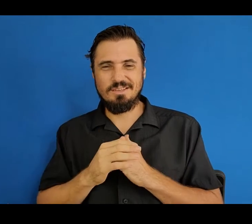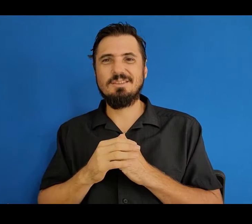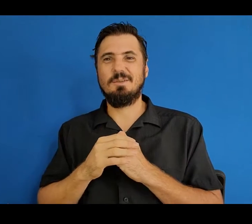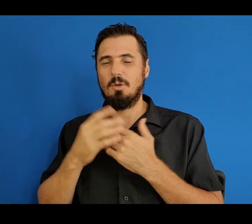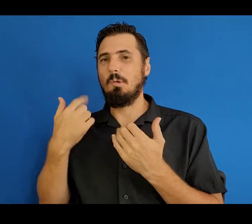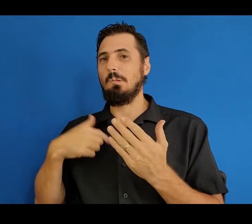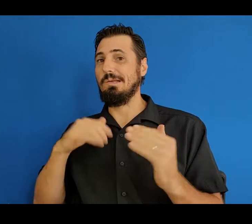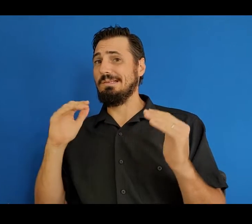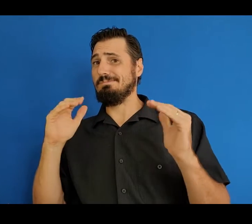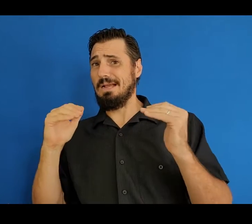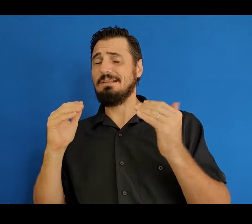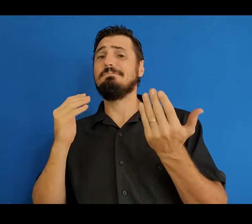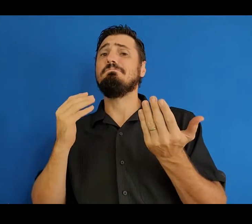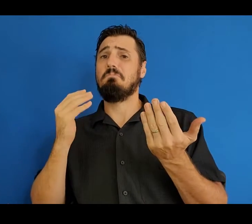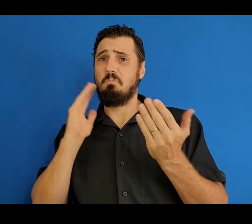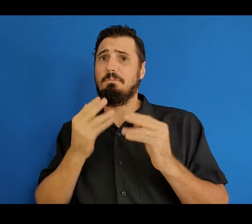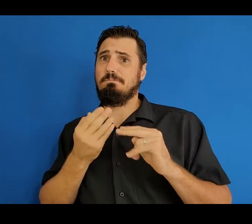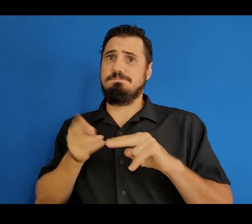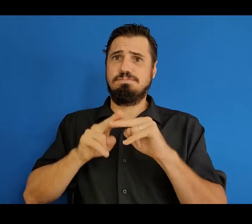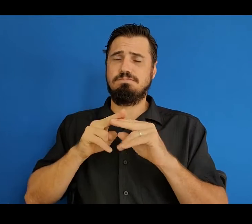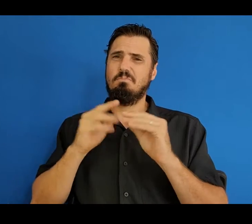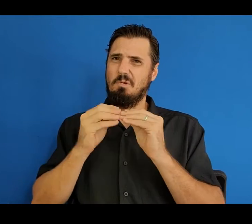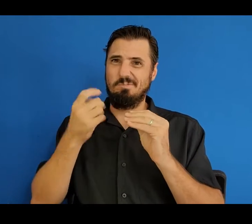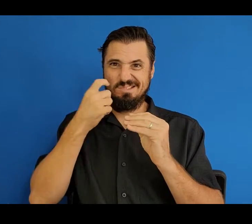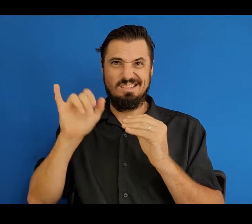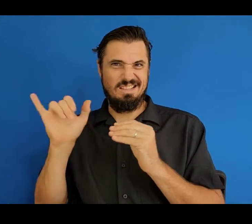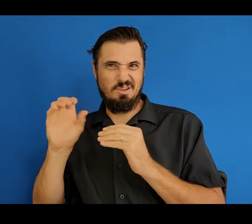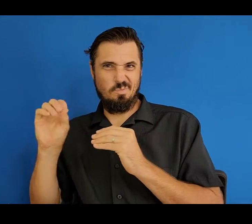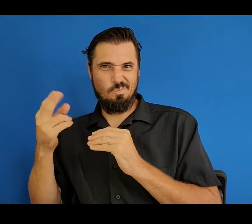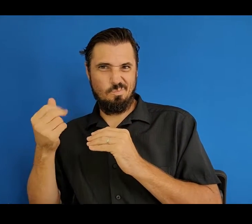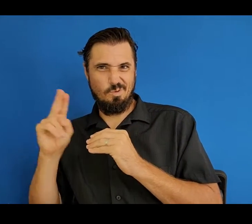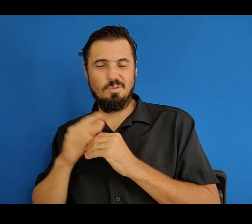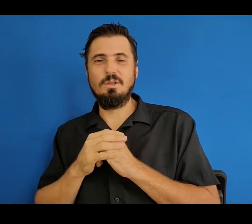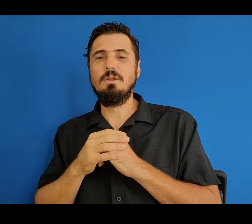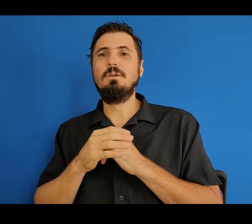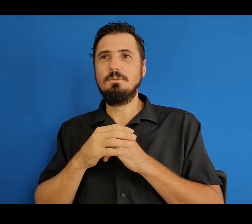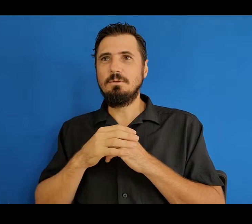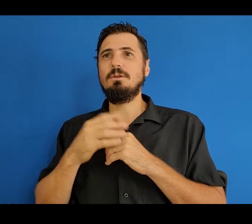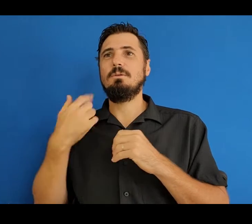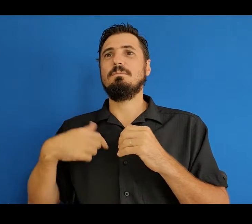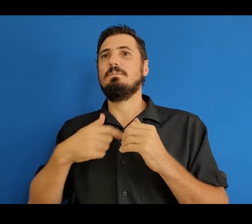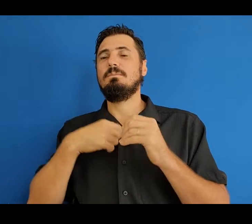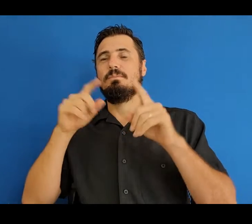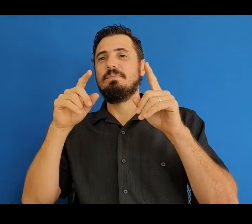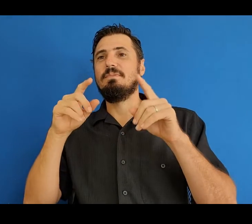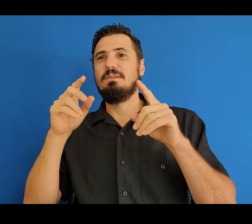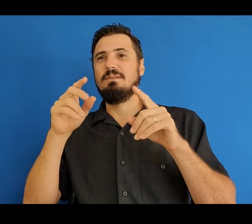Over the past week, our case average was 13 cases a day, and our test positivity rate is 2.9%